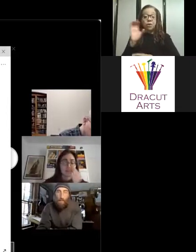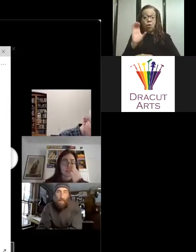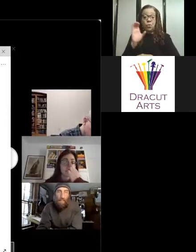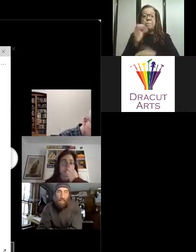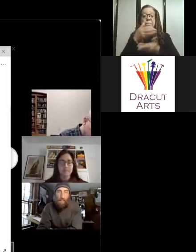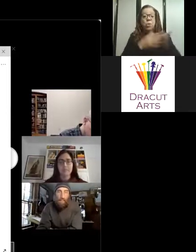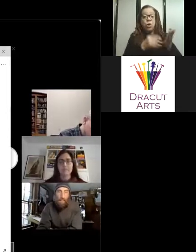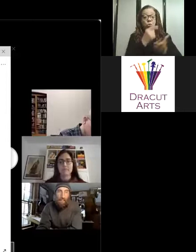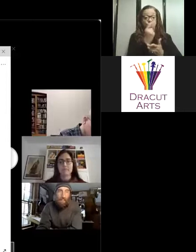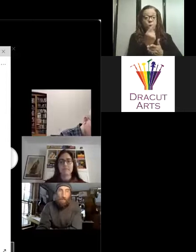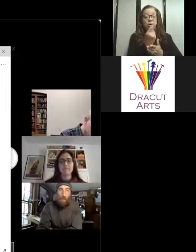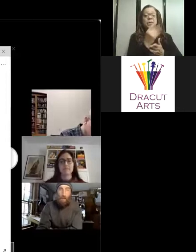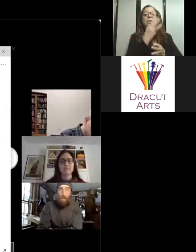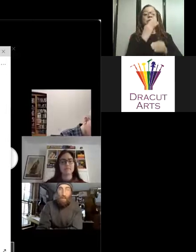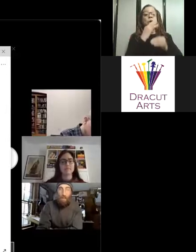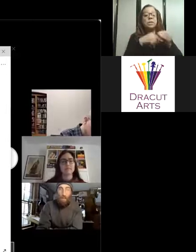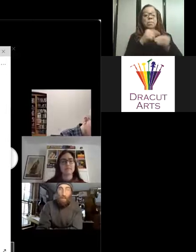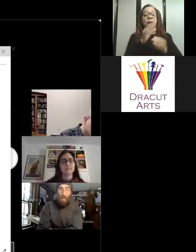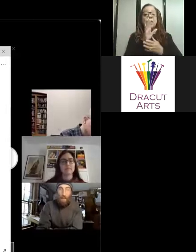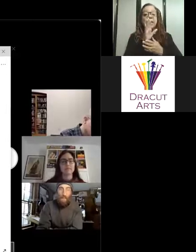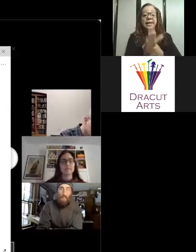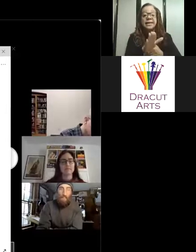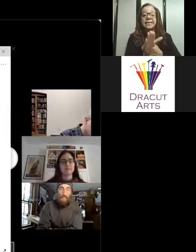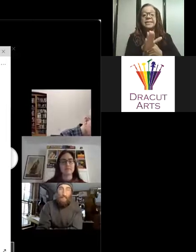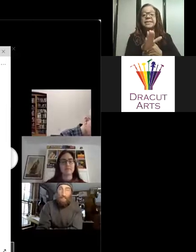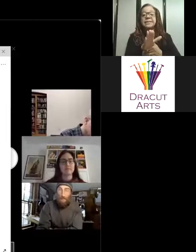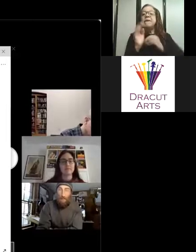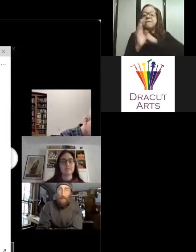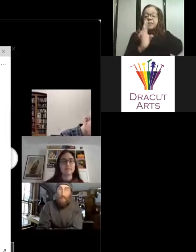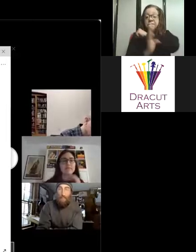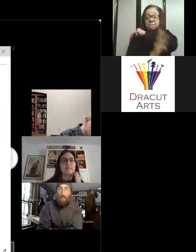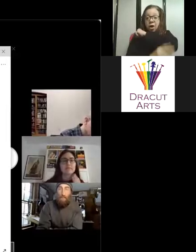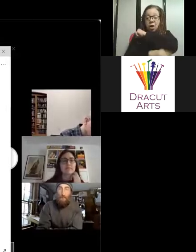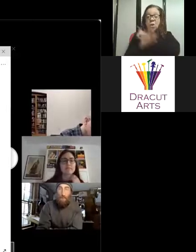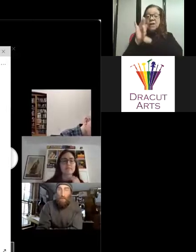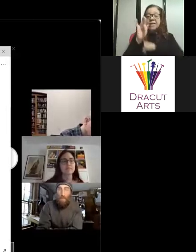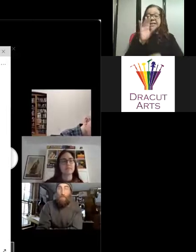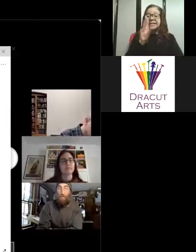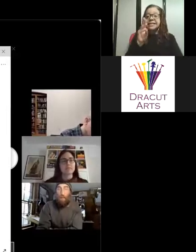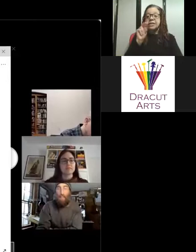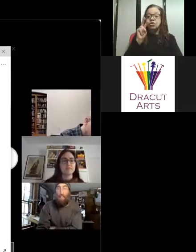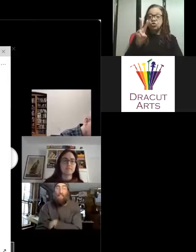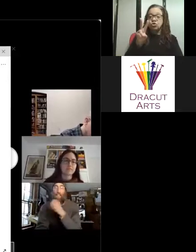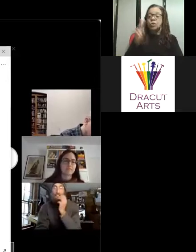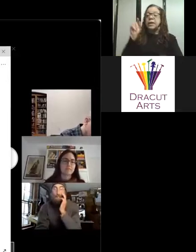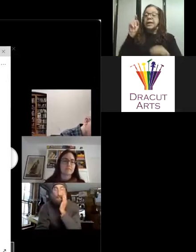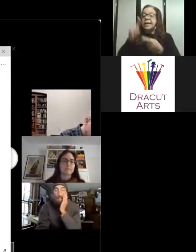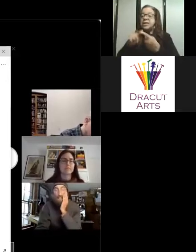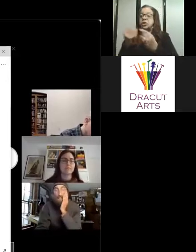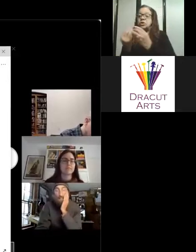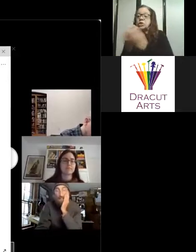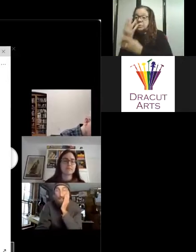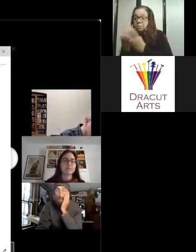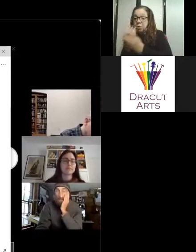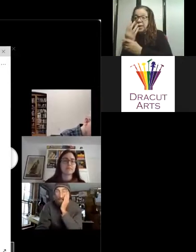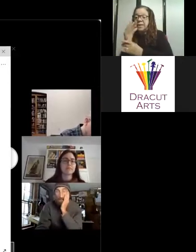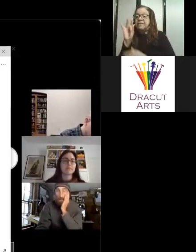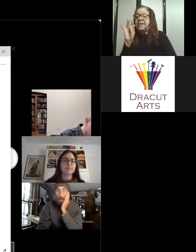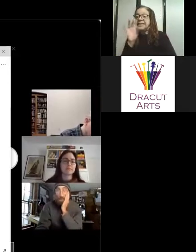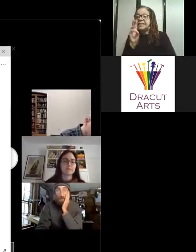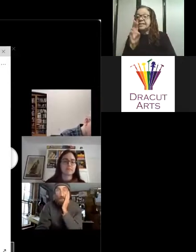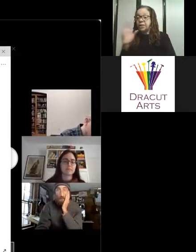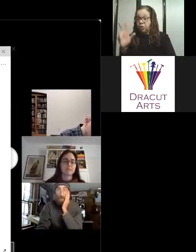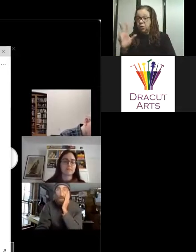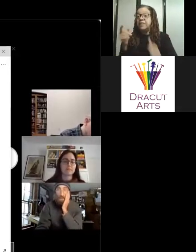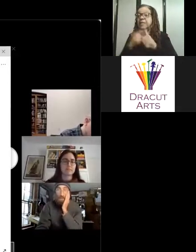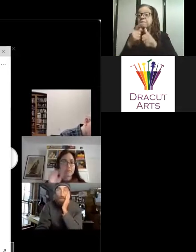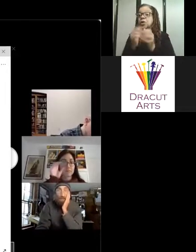basically his his Fall, uh 1862, into almost spring, 1862-1863 with the 39th Massachusetts.